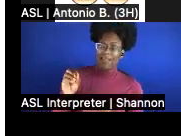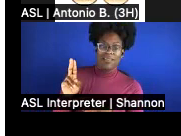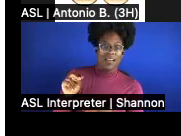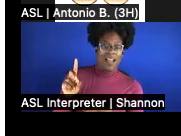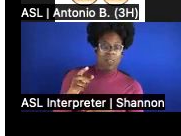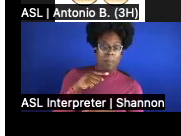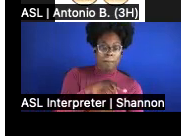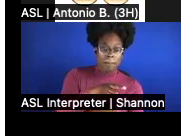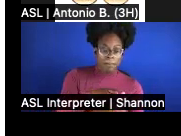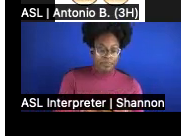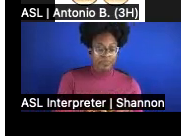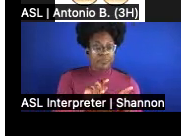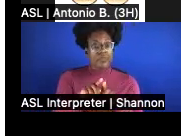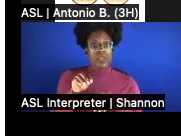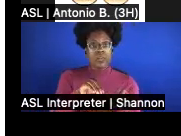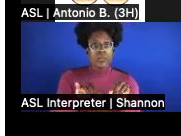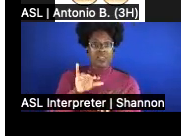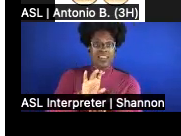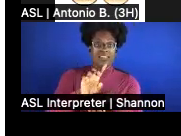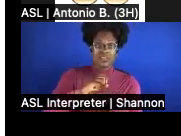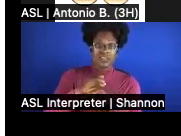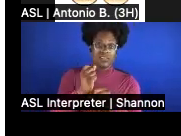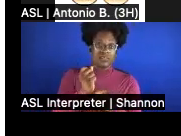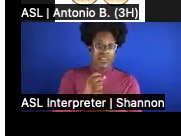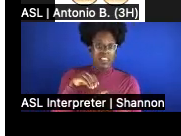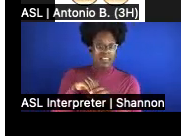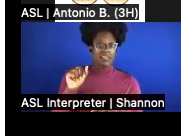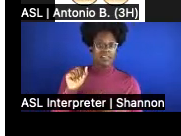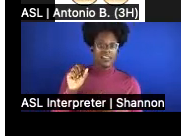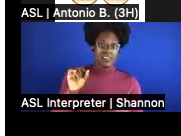asynchronous sessions were certainly showing us that writing center pedagogy and writing center